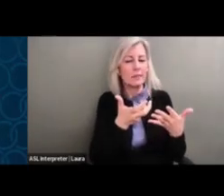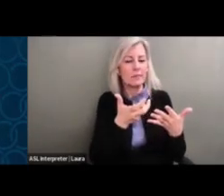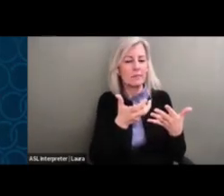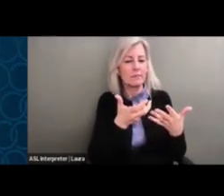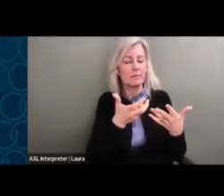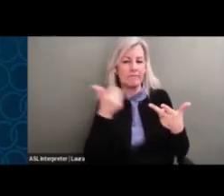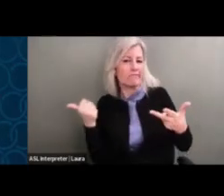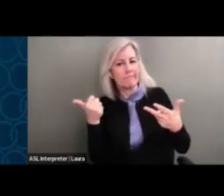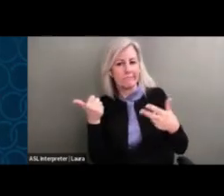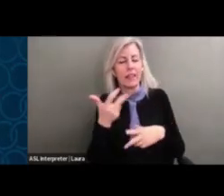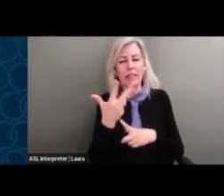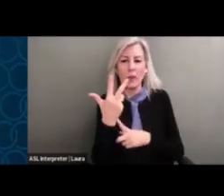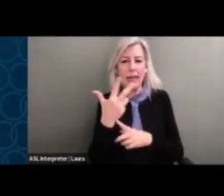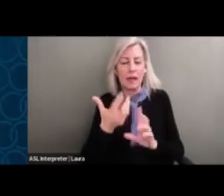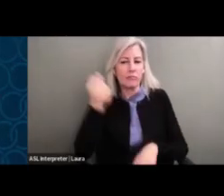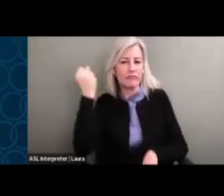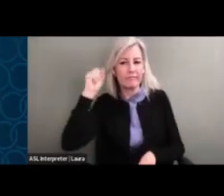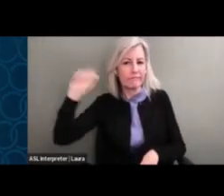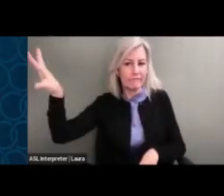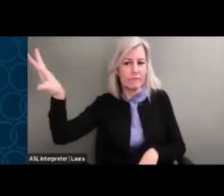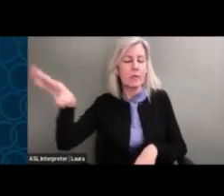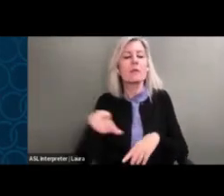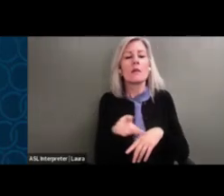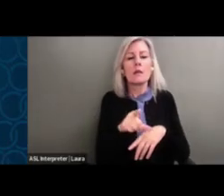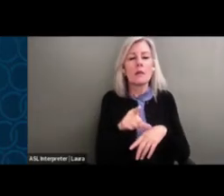A Home and Community-Based Services waiver, may have 10 services in it,